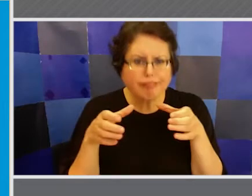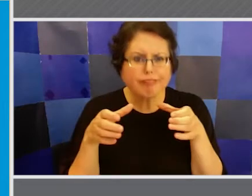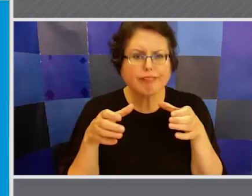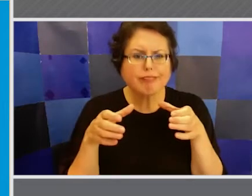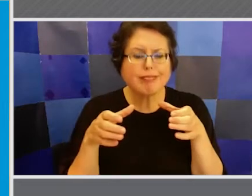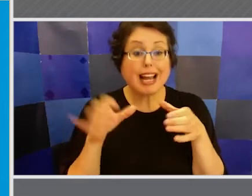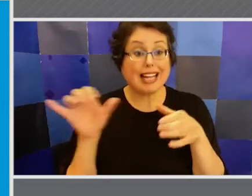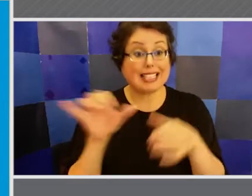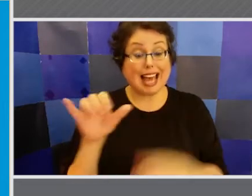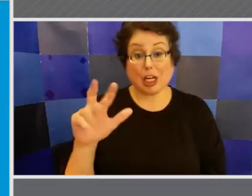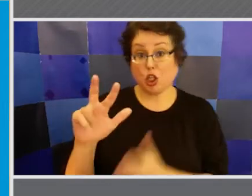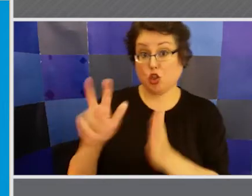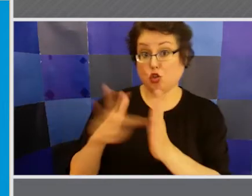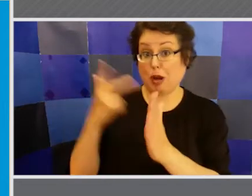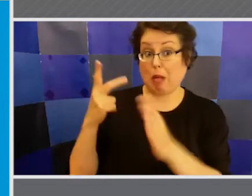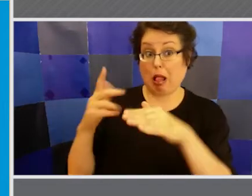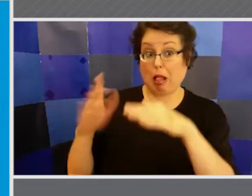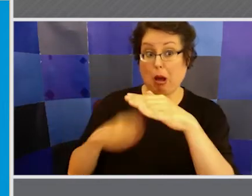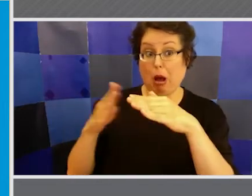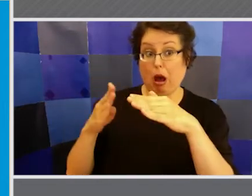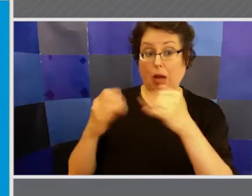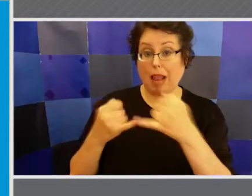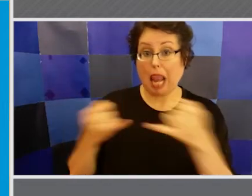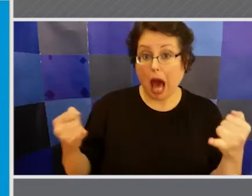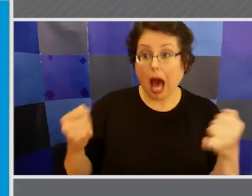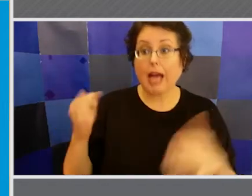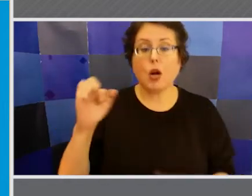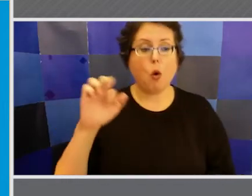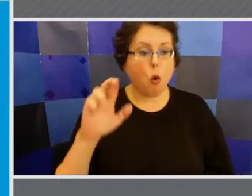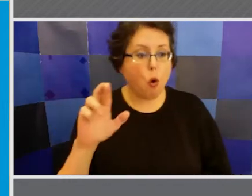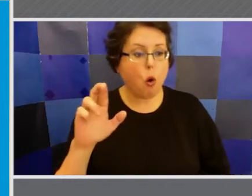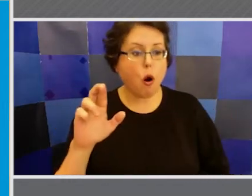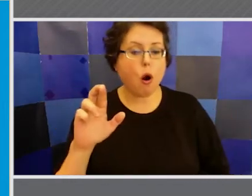line or other approaches we're really thinking about, you know, our workout as from a all